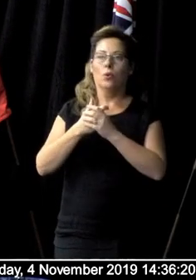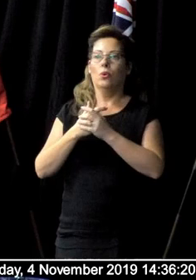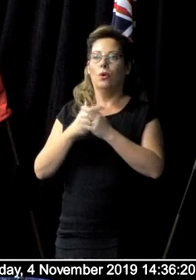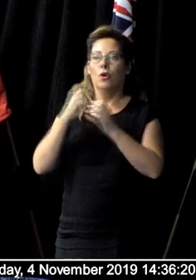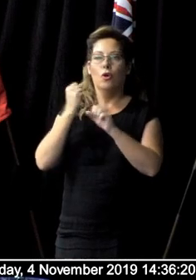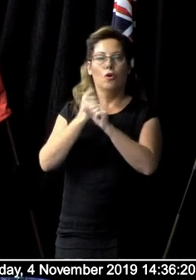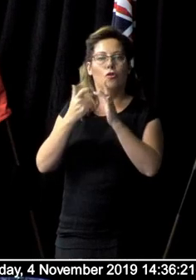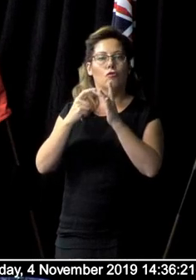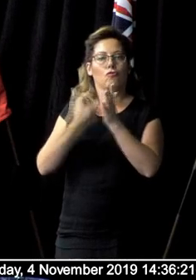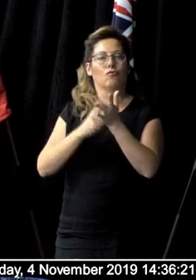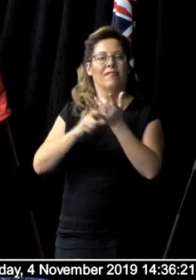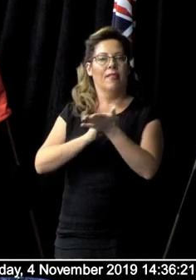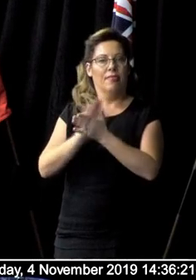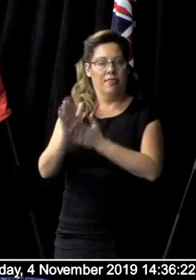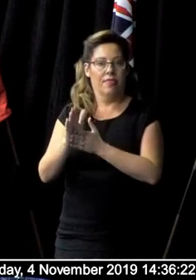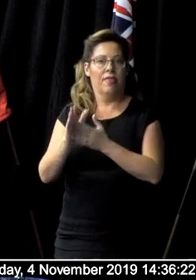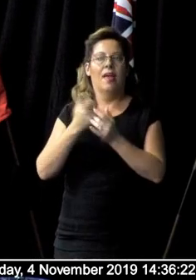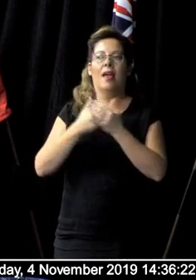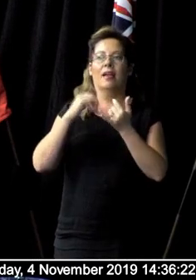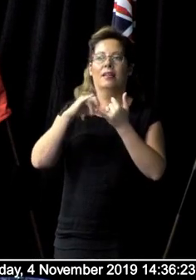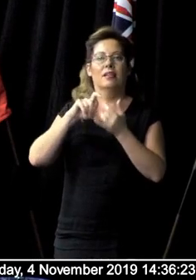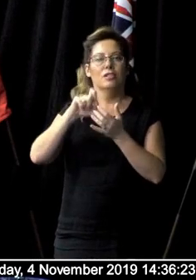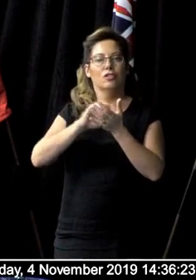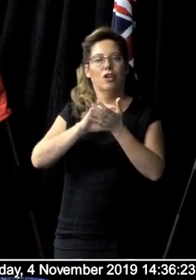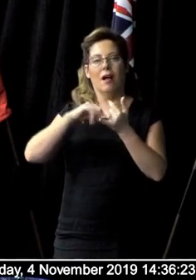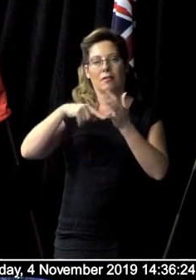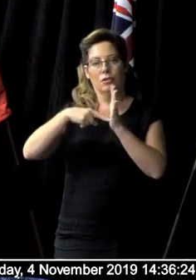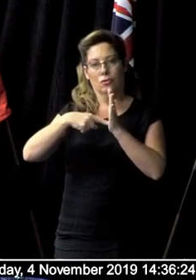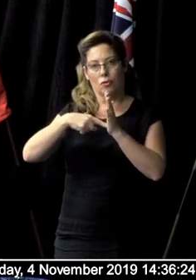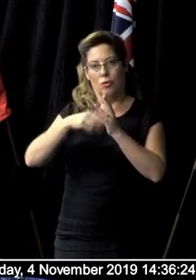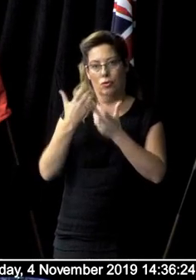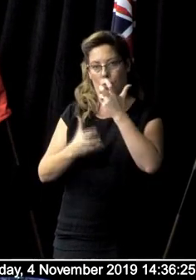That’s right. And your voluntary work has included President,